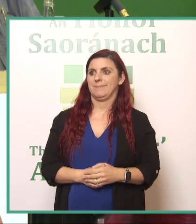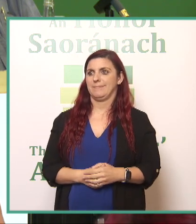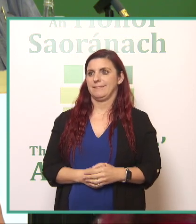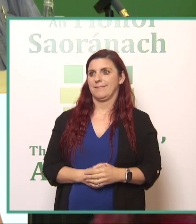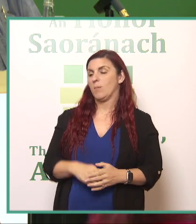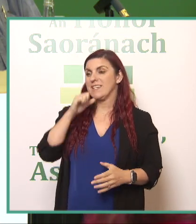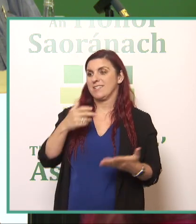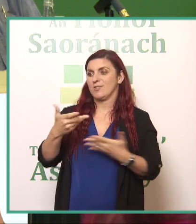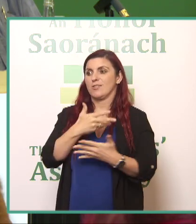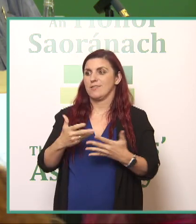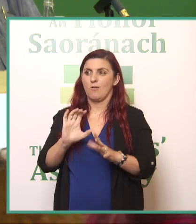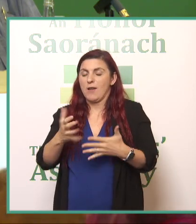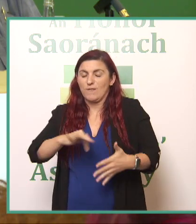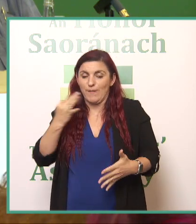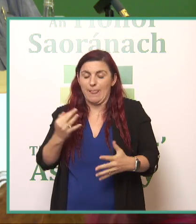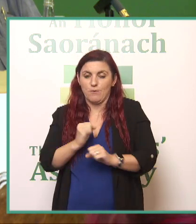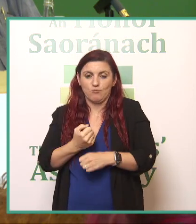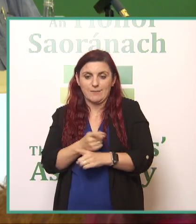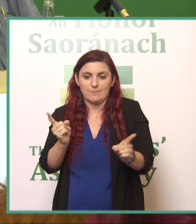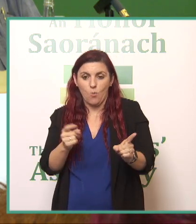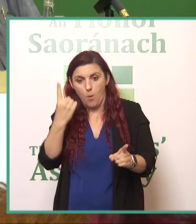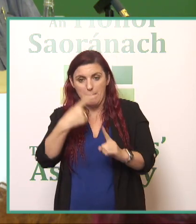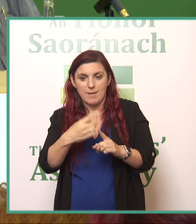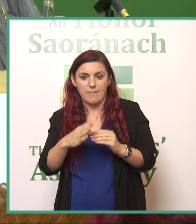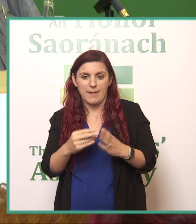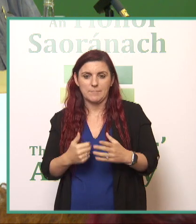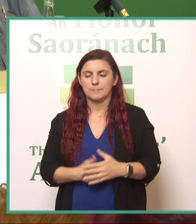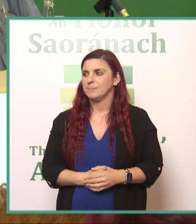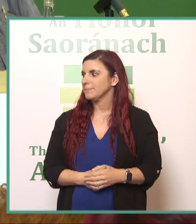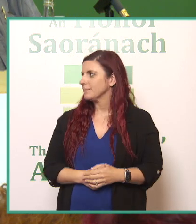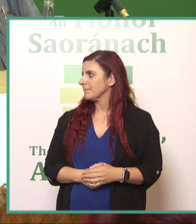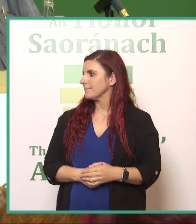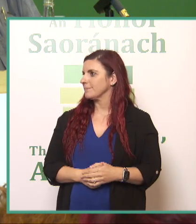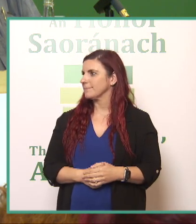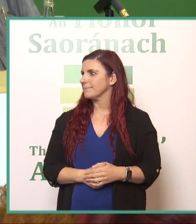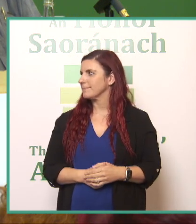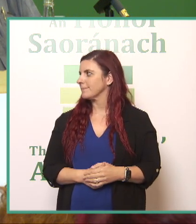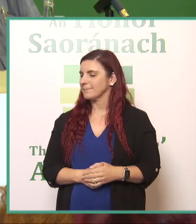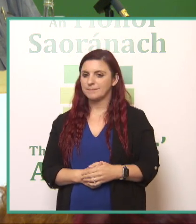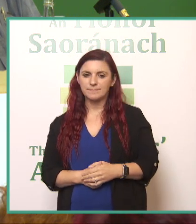just to complete the frustration that's all one positive thing please well well I thought by first